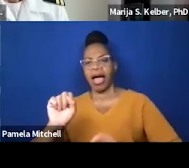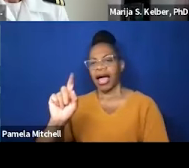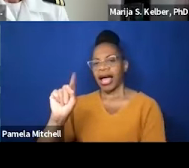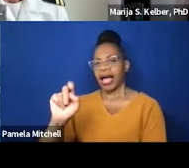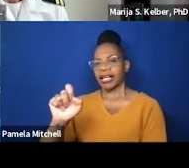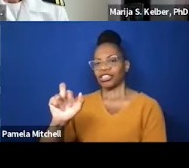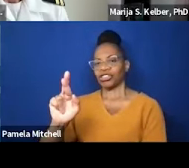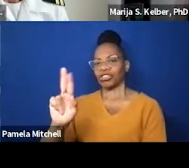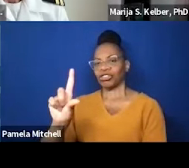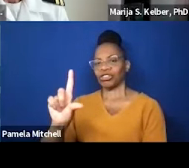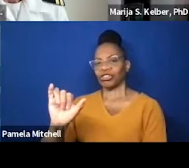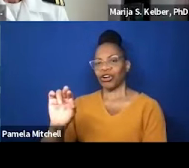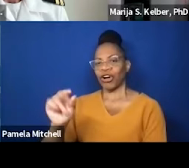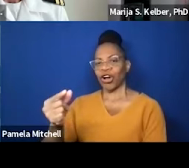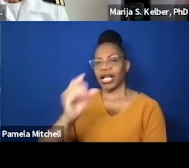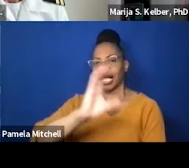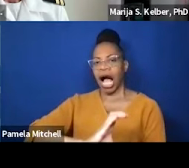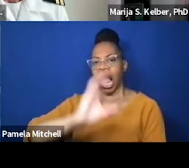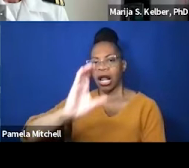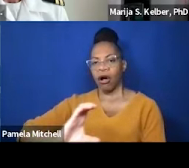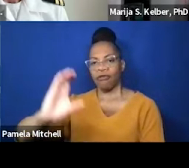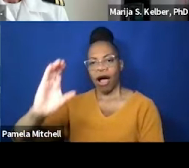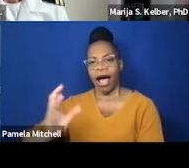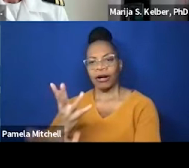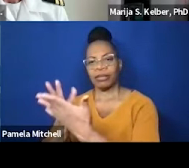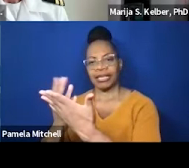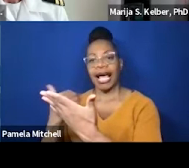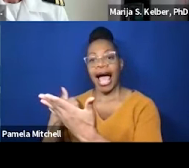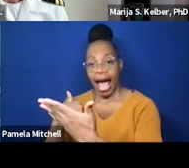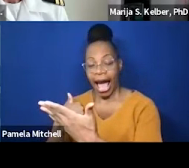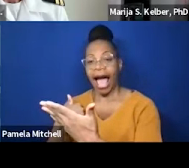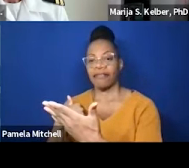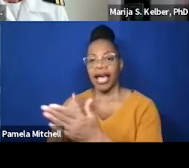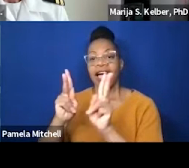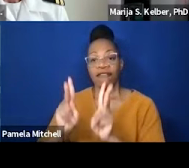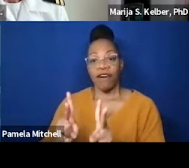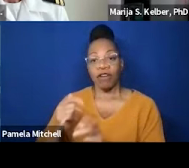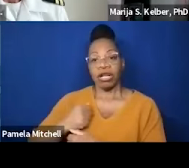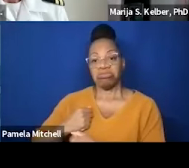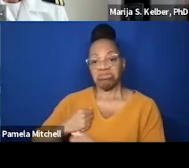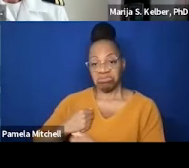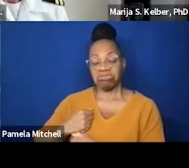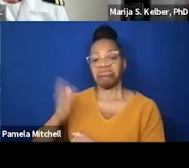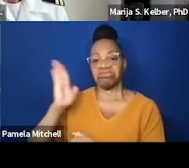the penitentiary there actually has a veteran's cell block. I'll talk about that concept here in a minute.